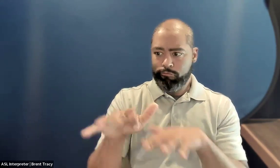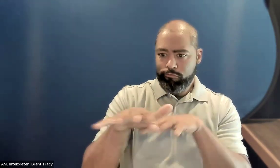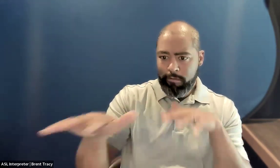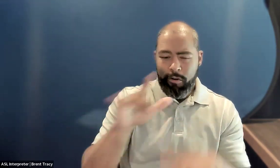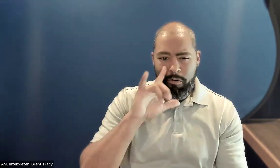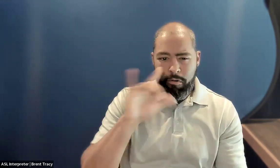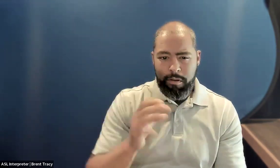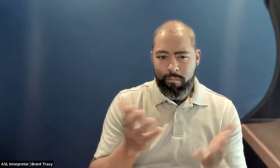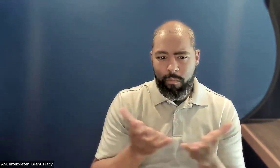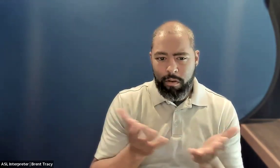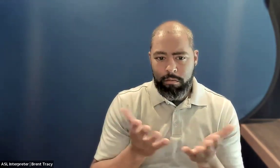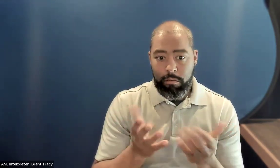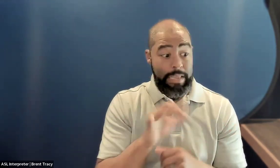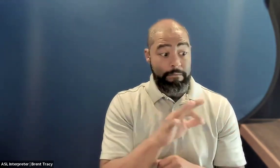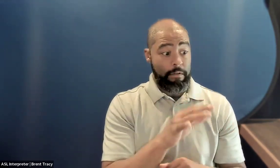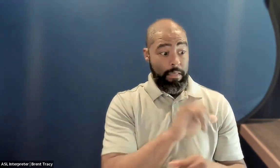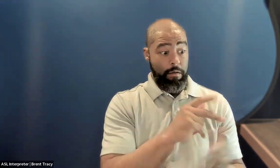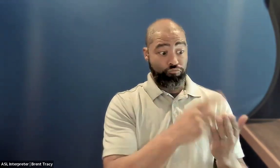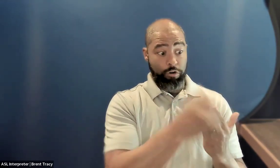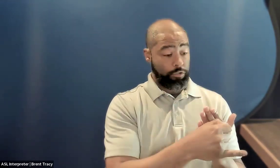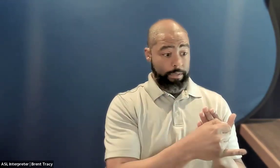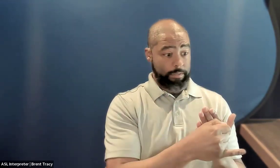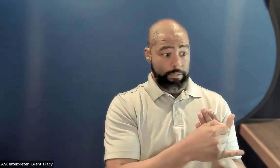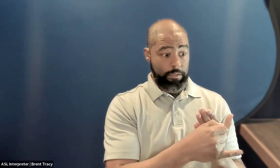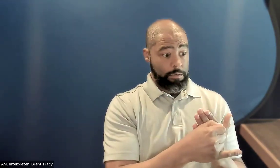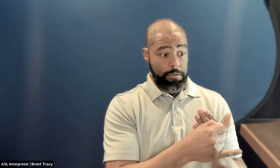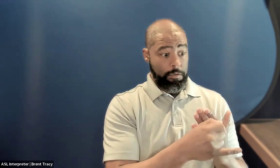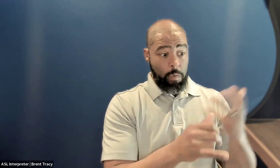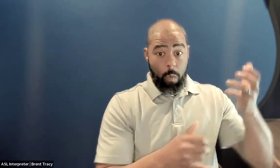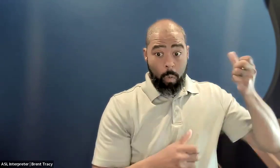in the future and then compares that to the so-called build condition.